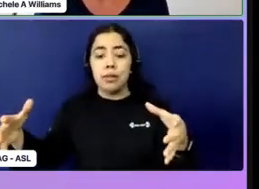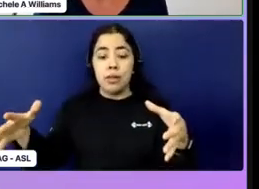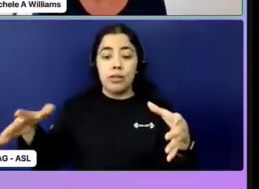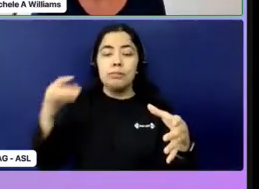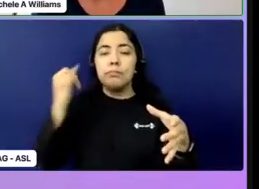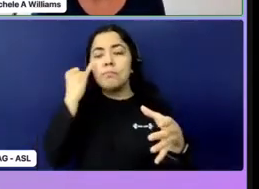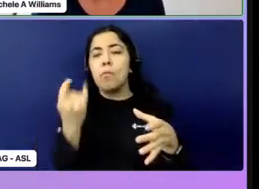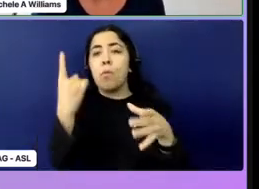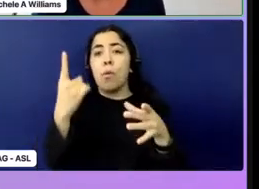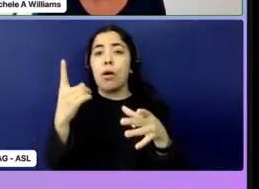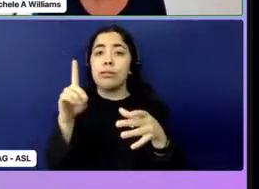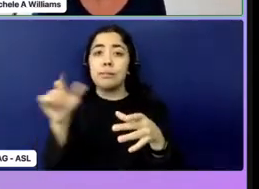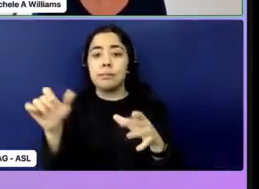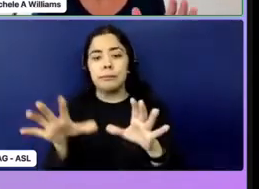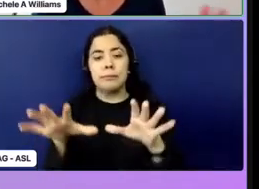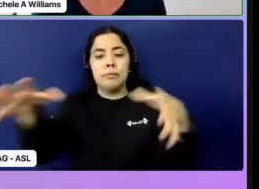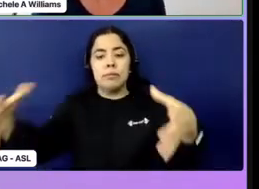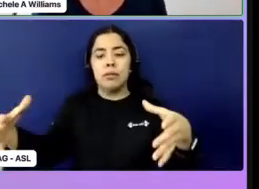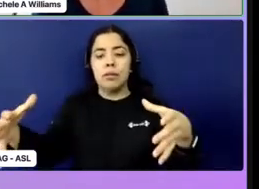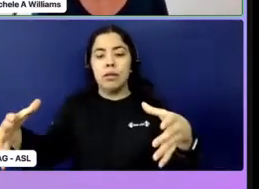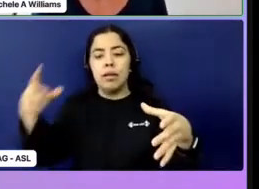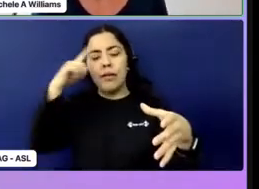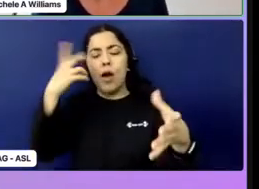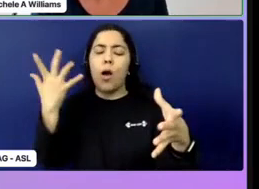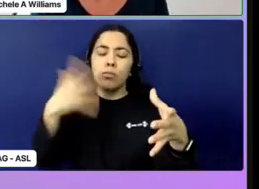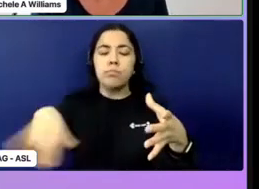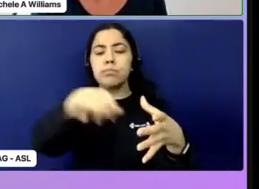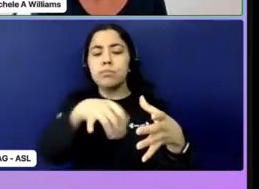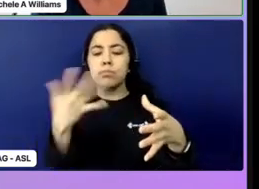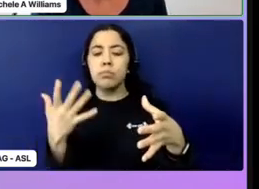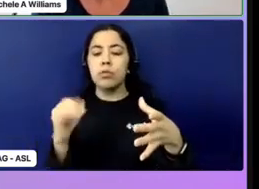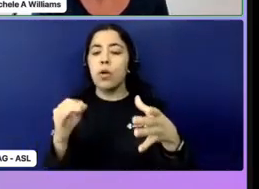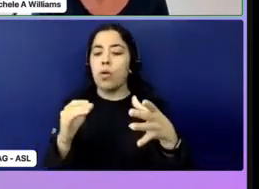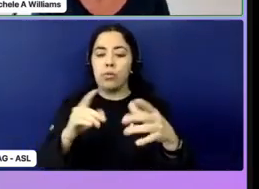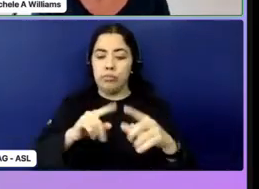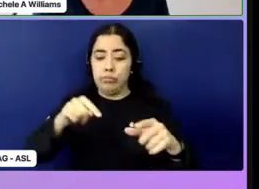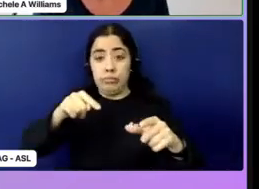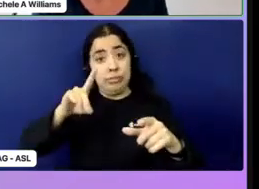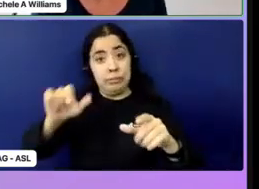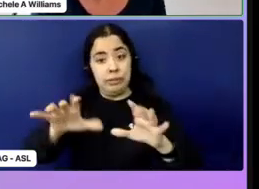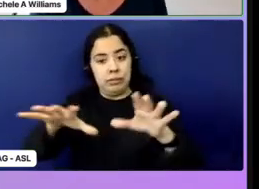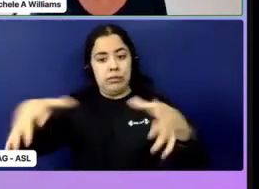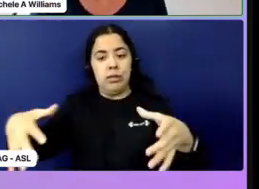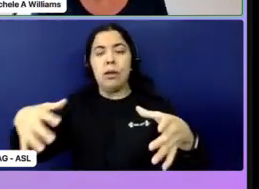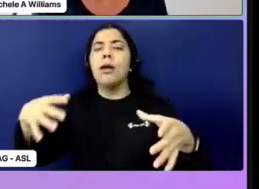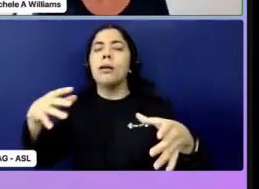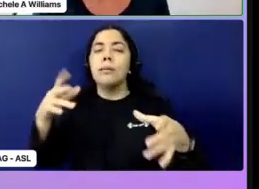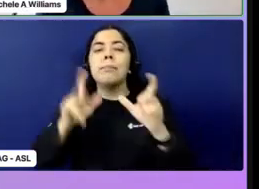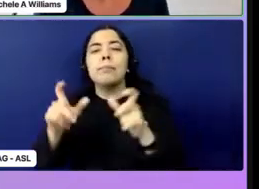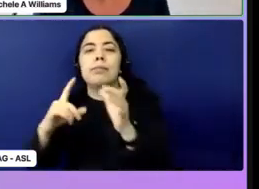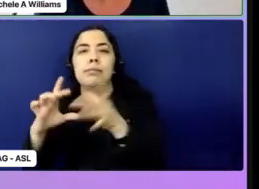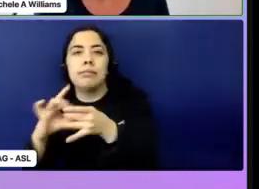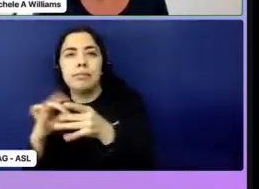research should include multiple people within a category of disability, other thing that so the usually happens is we'll say OK we are